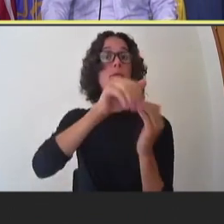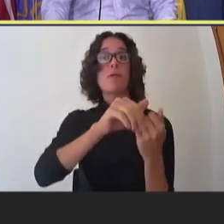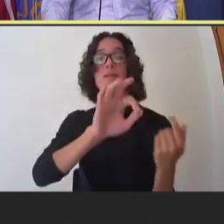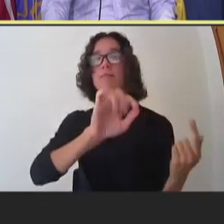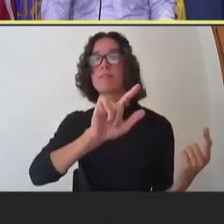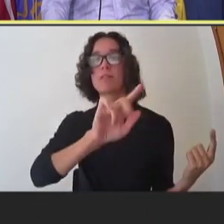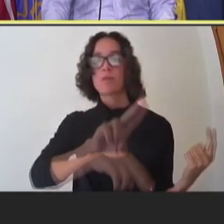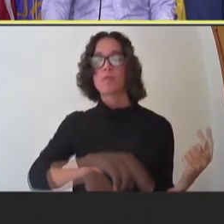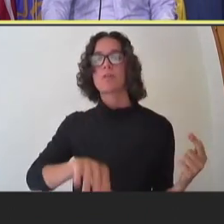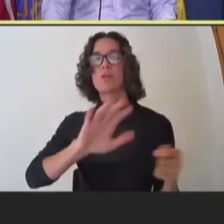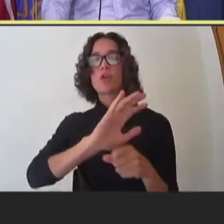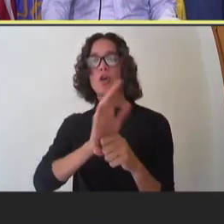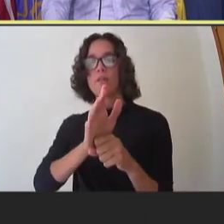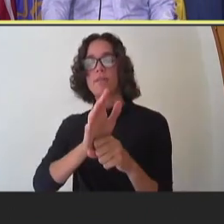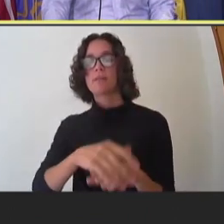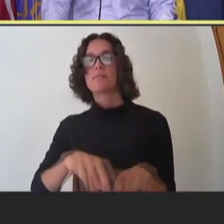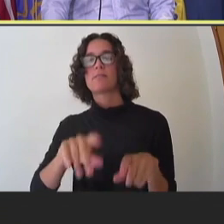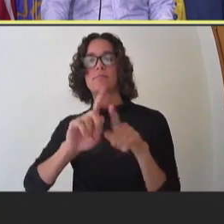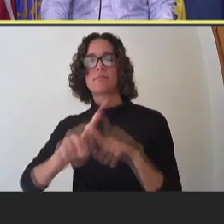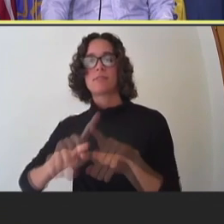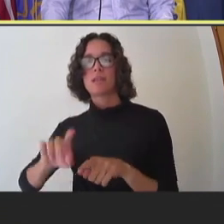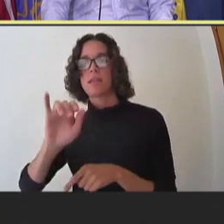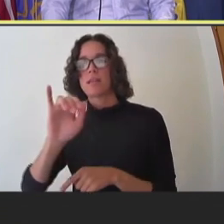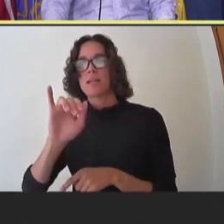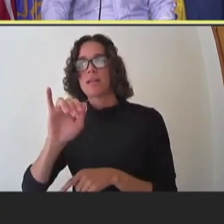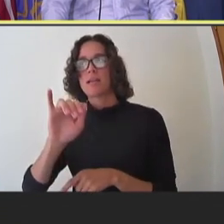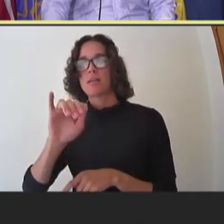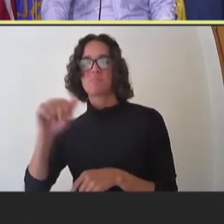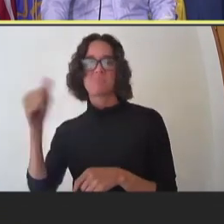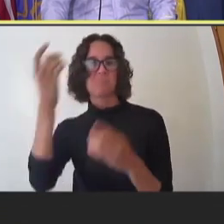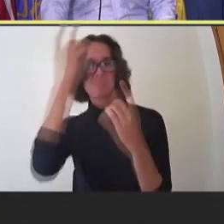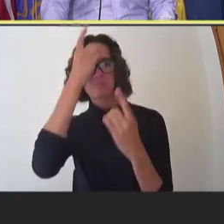We did this by combining expert judgment, as well as some modeling results. And we used this to